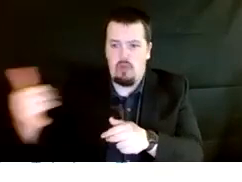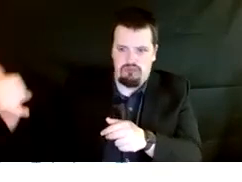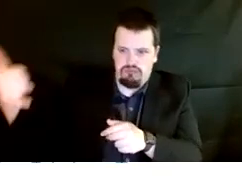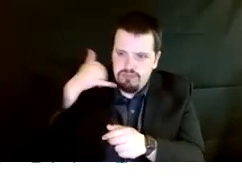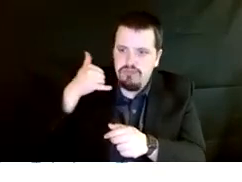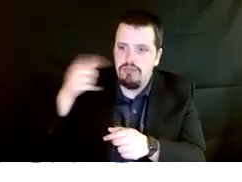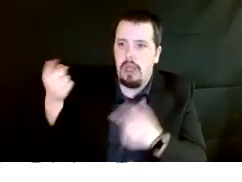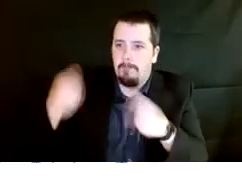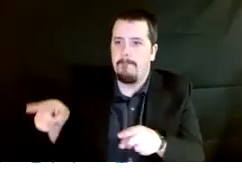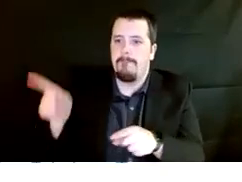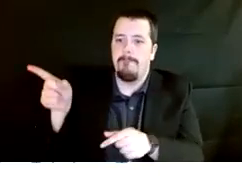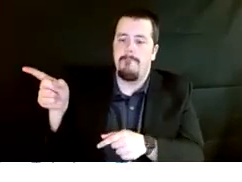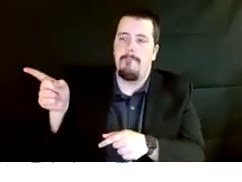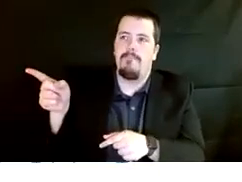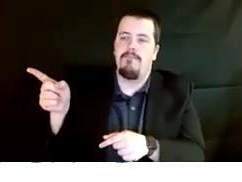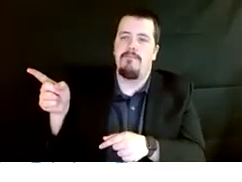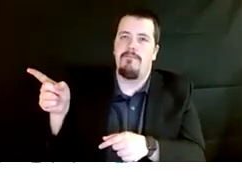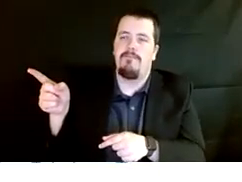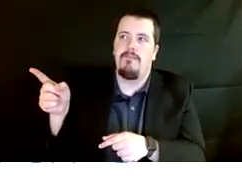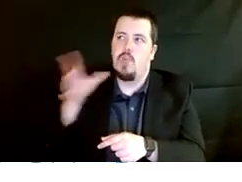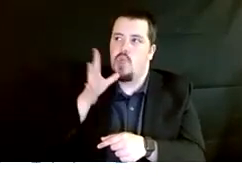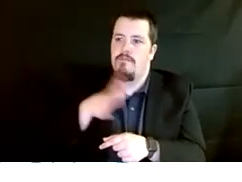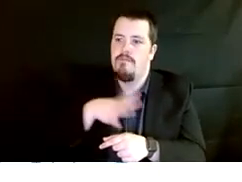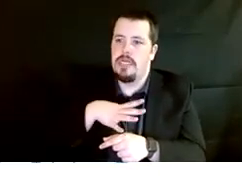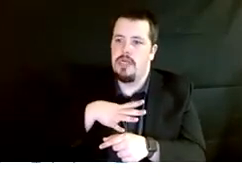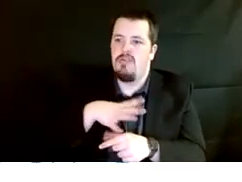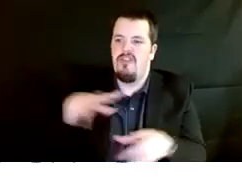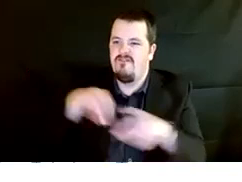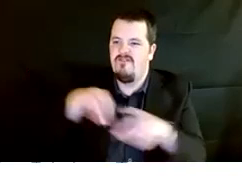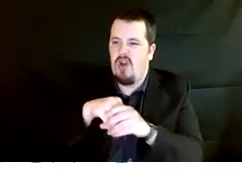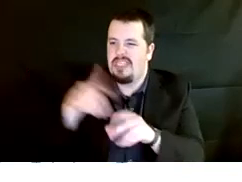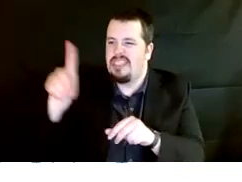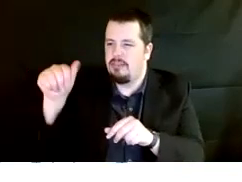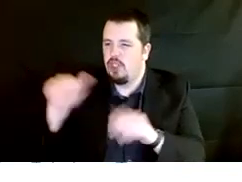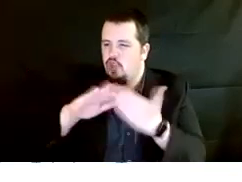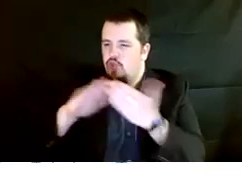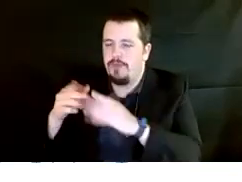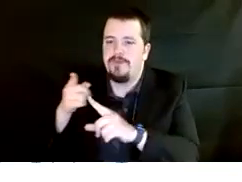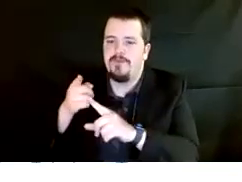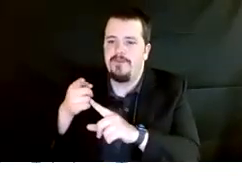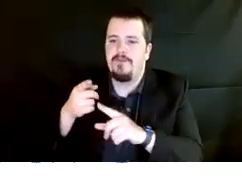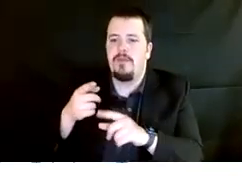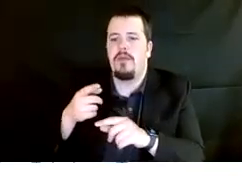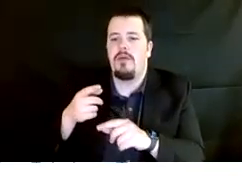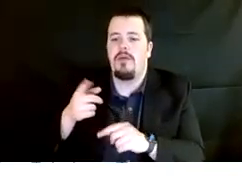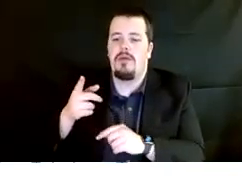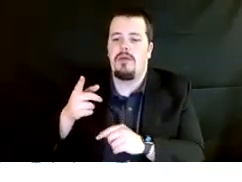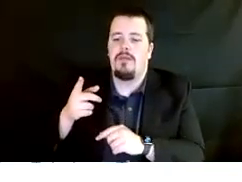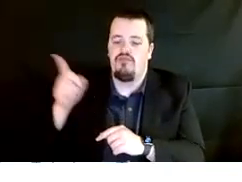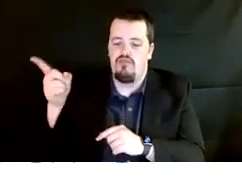from a woman who's very involved in the disability community uh here and um she has a son who has